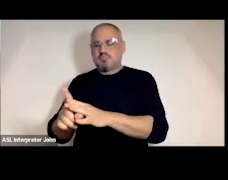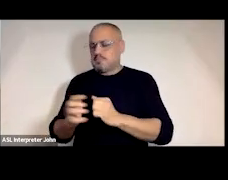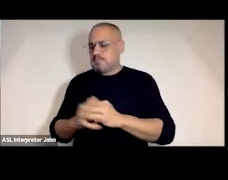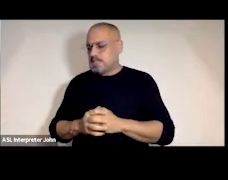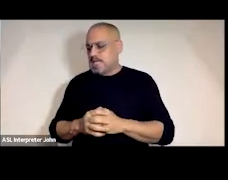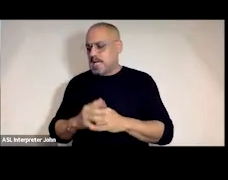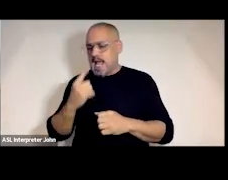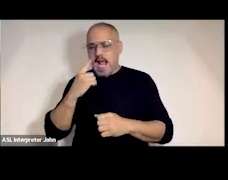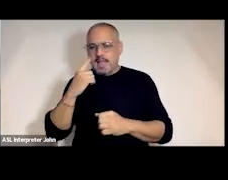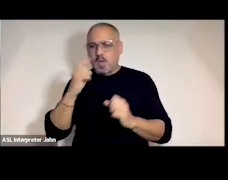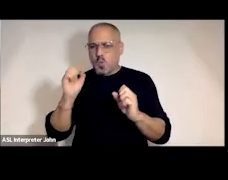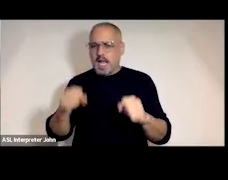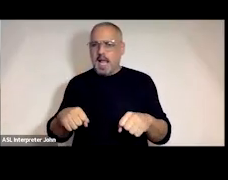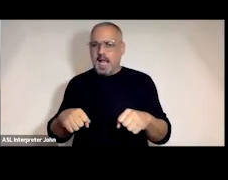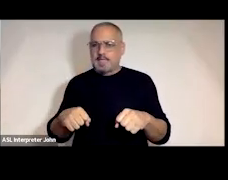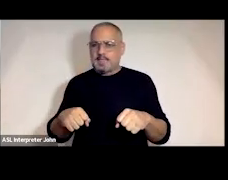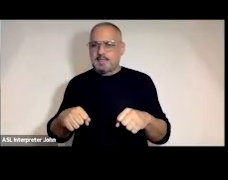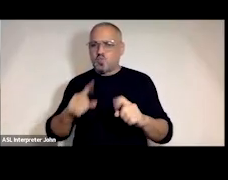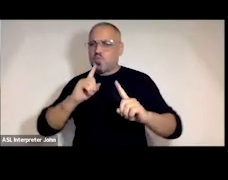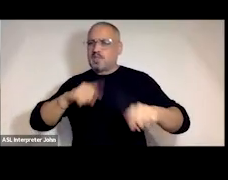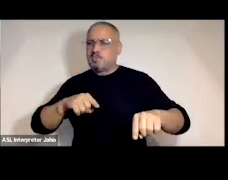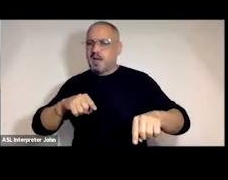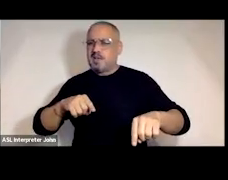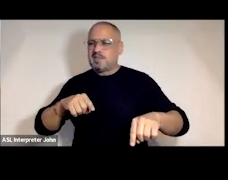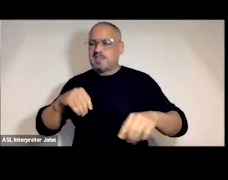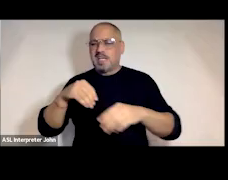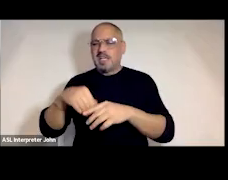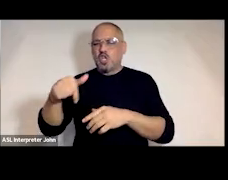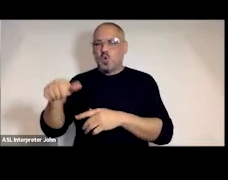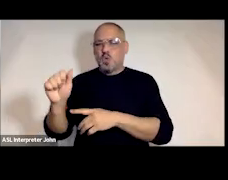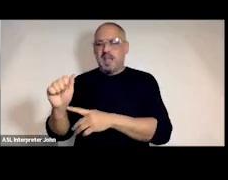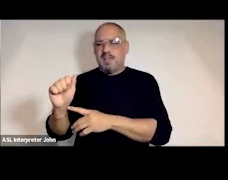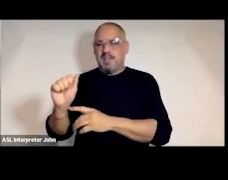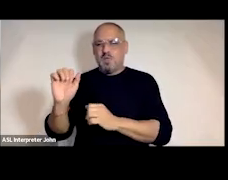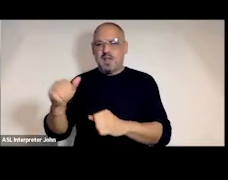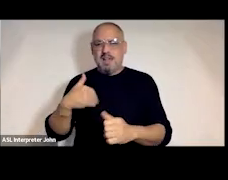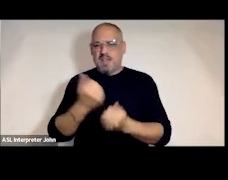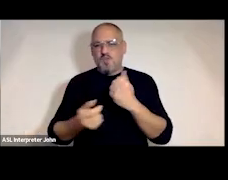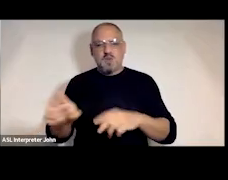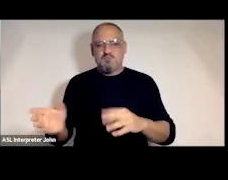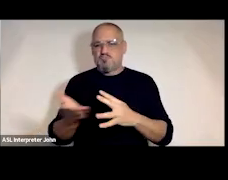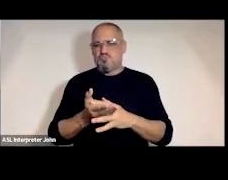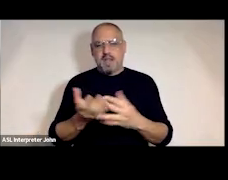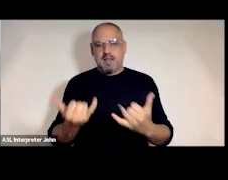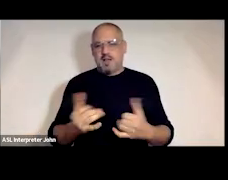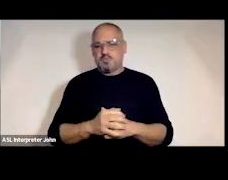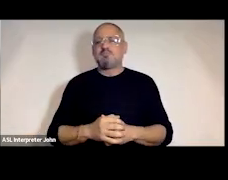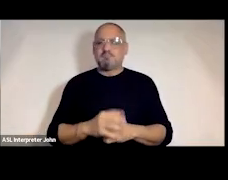So I think we'll respond to those I think in the Q&A, and we can have everyone take a break I think. Okay, sounds good.